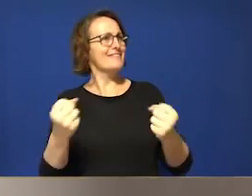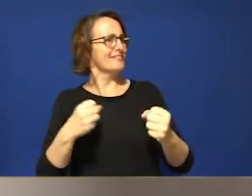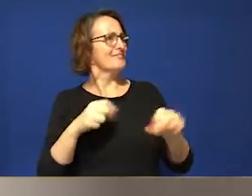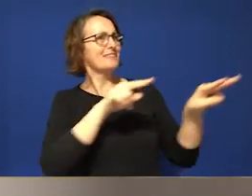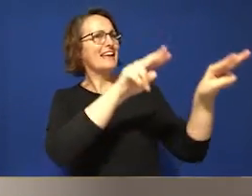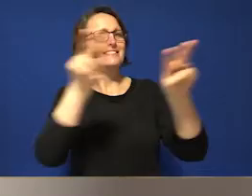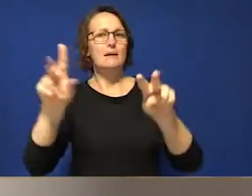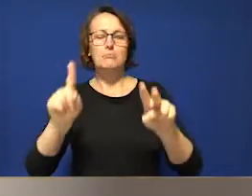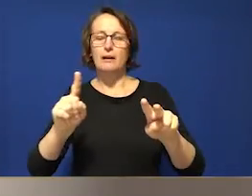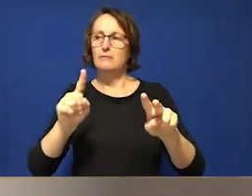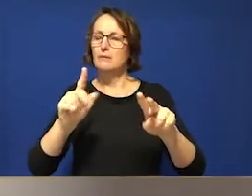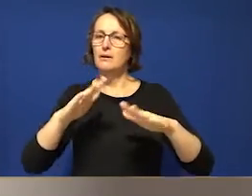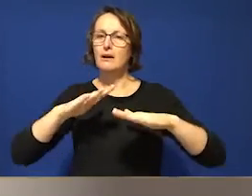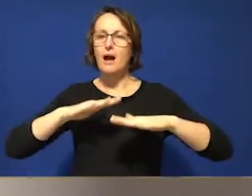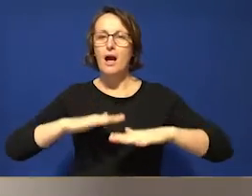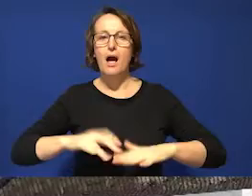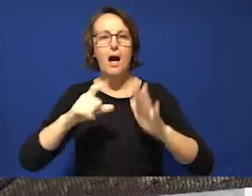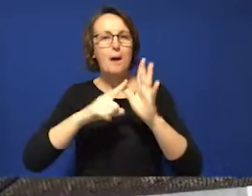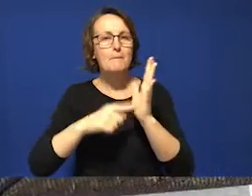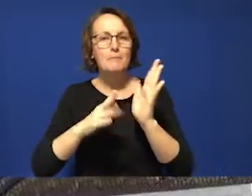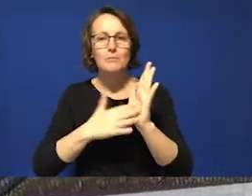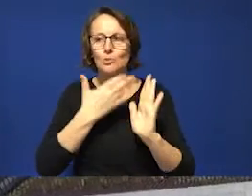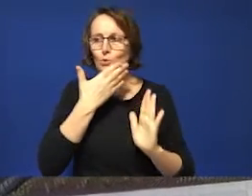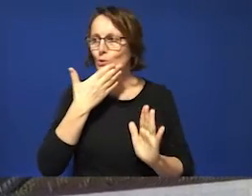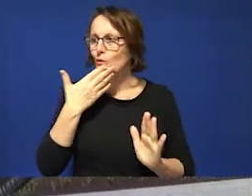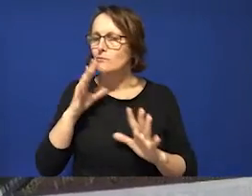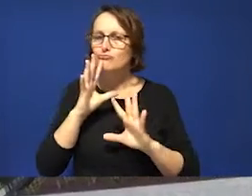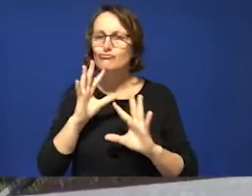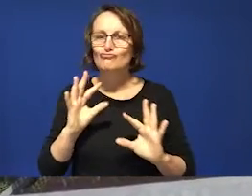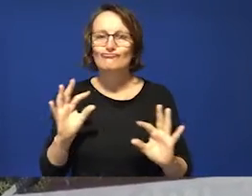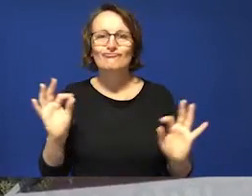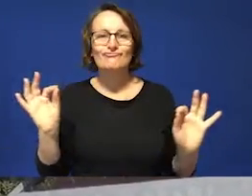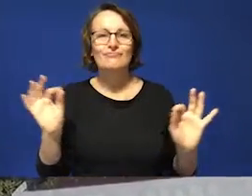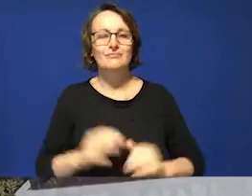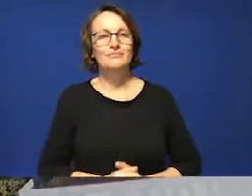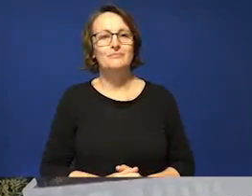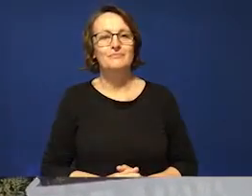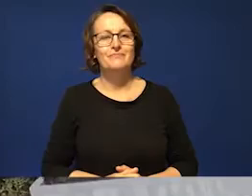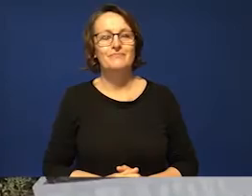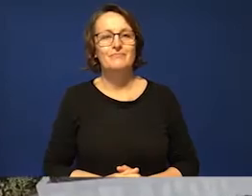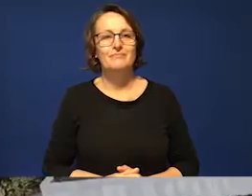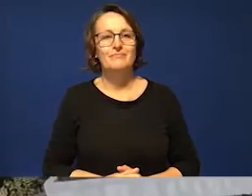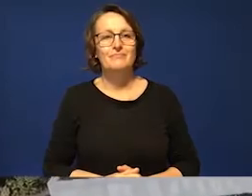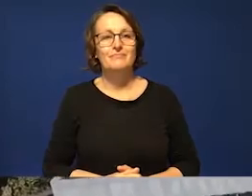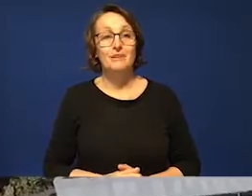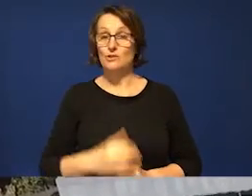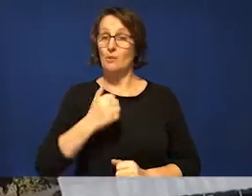and yet it's this calm and beautiful place. So I think once, like a lot of architectural ideas,